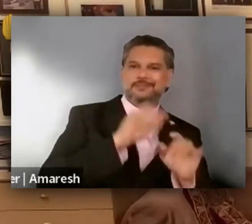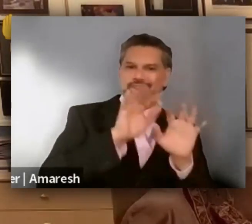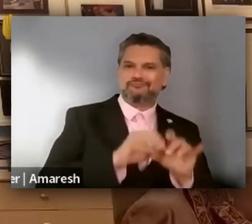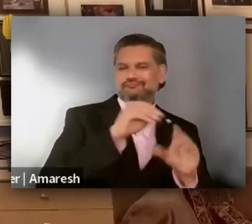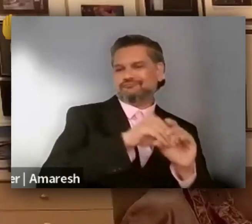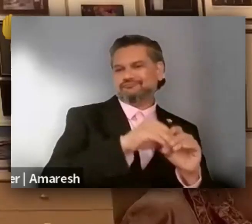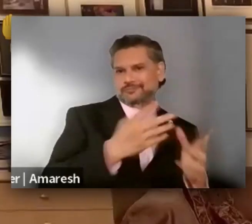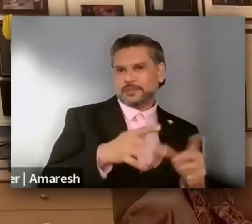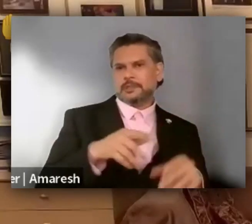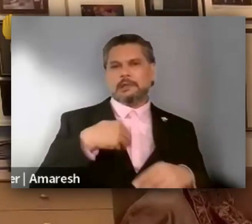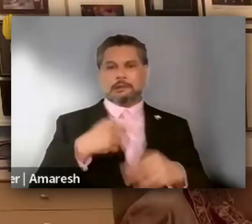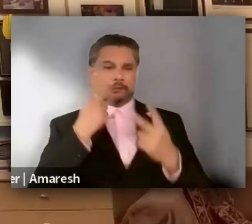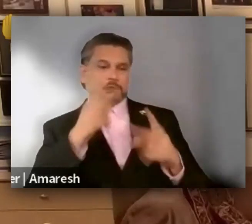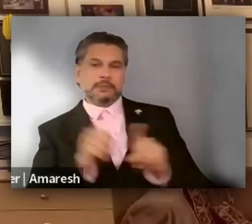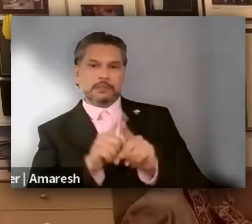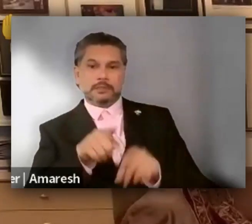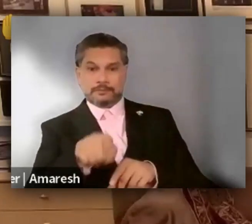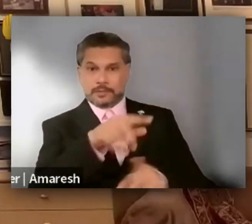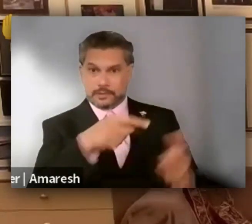That looks a little bit as if the system is learning.